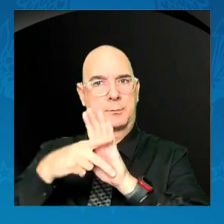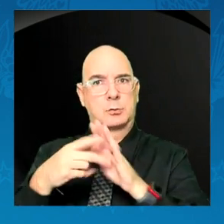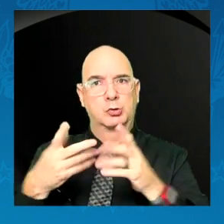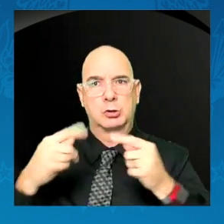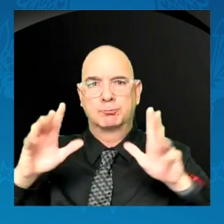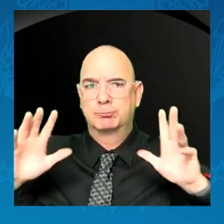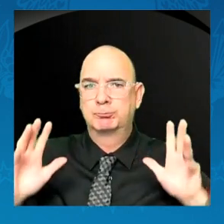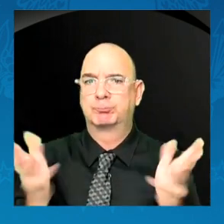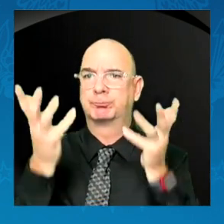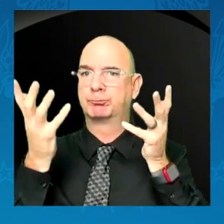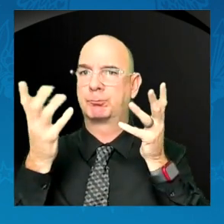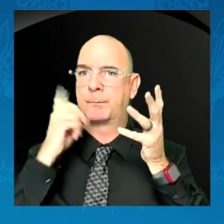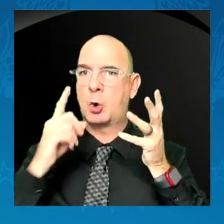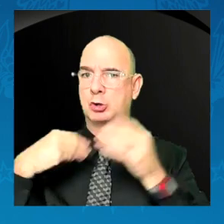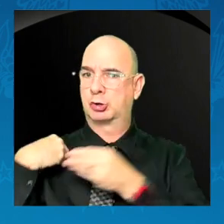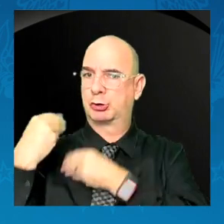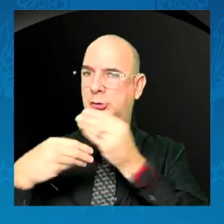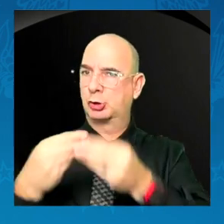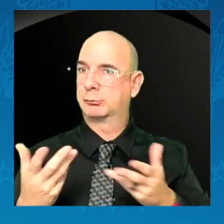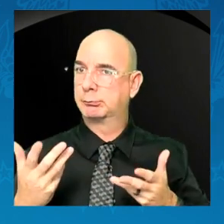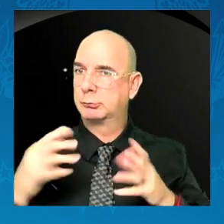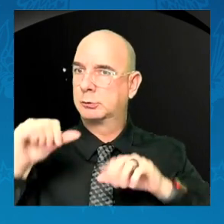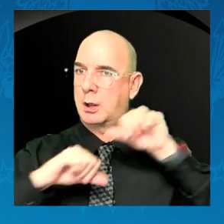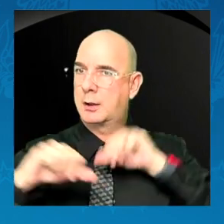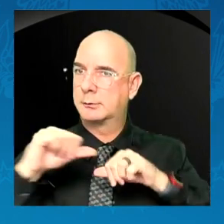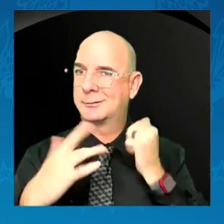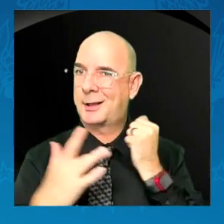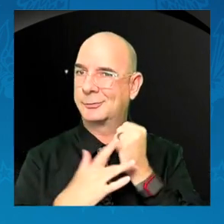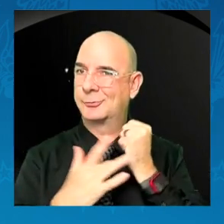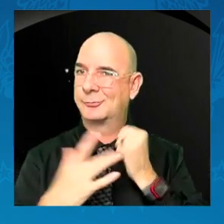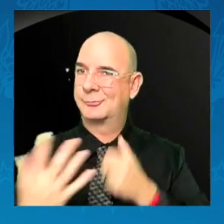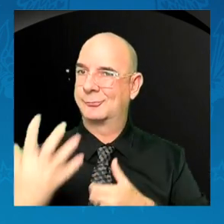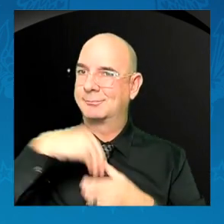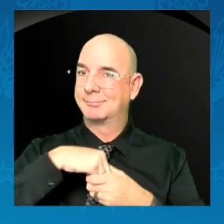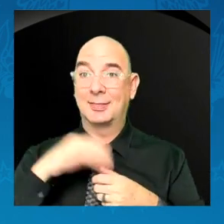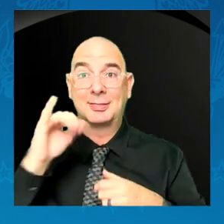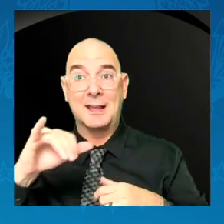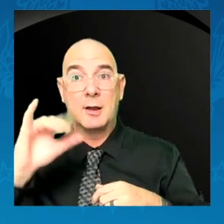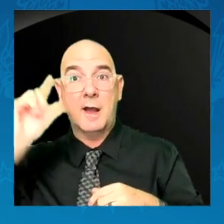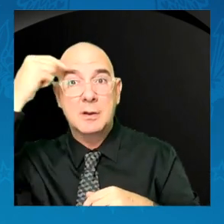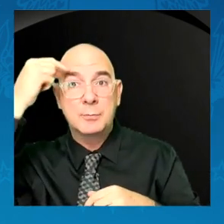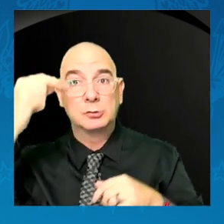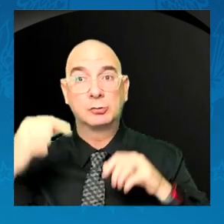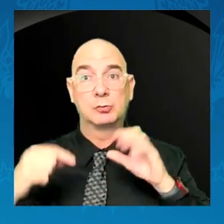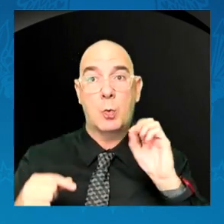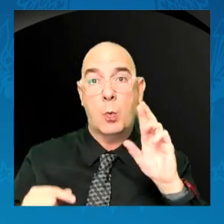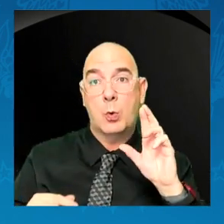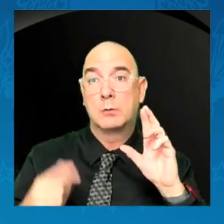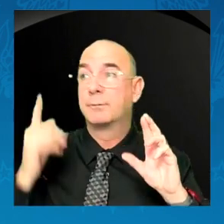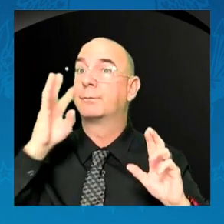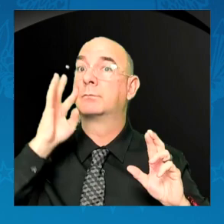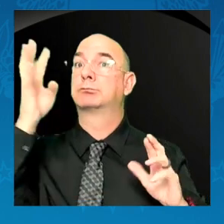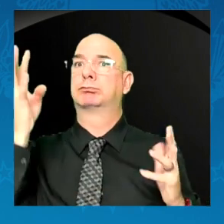and engage them in the work of government or the creation of fellowship programs that offer bridging experiences across a range